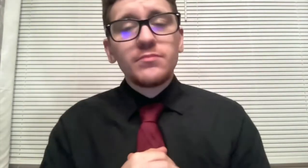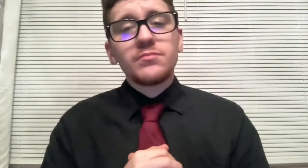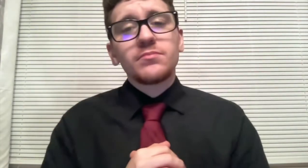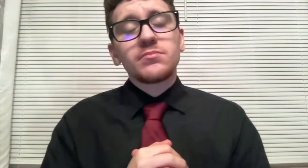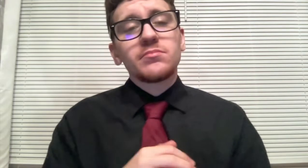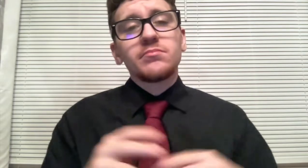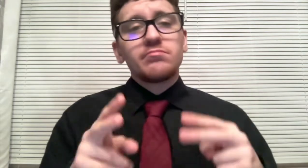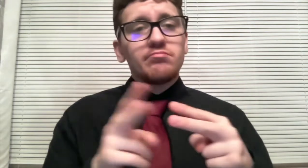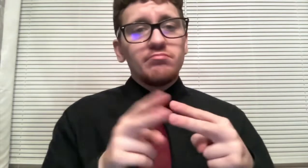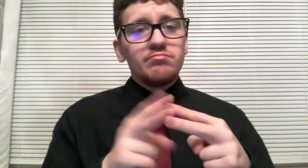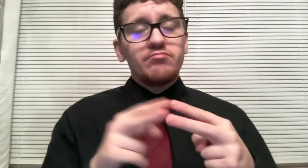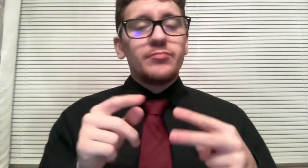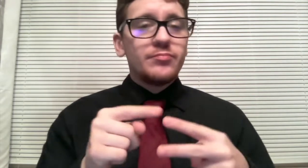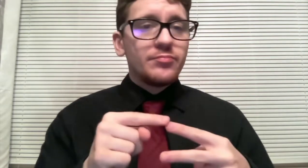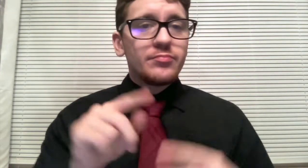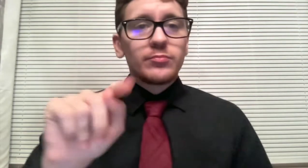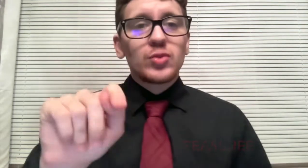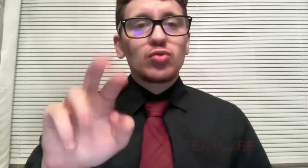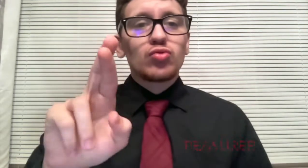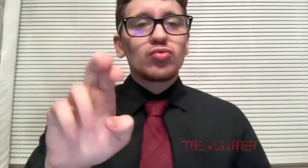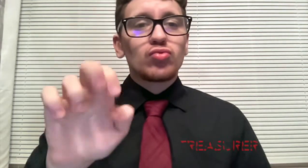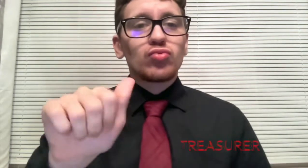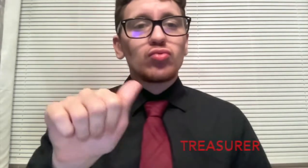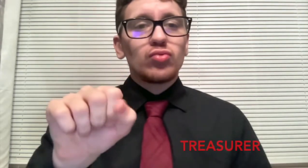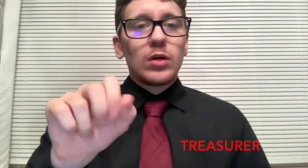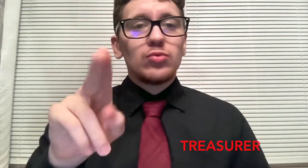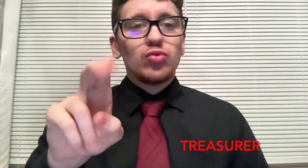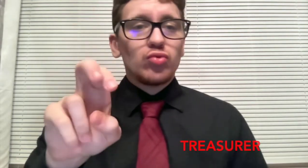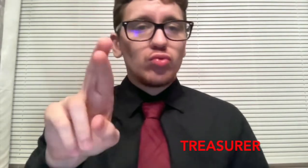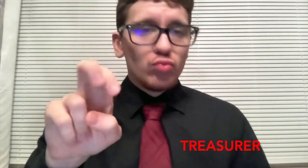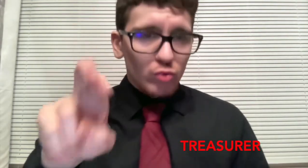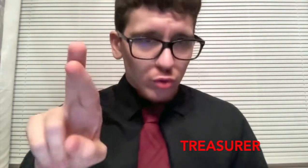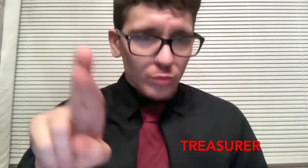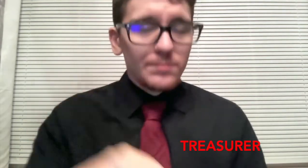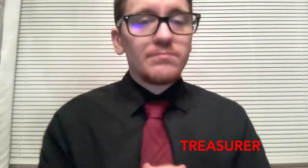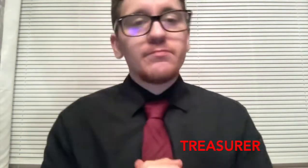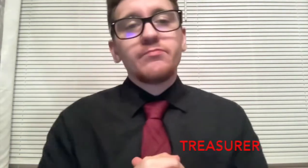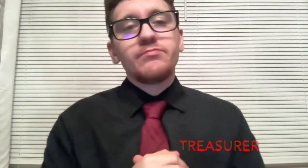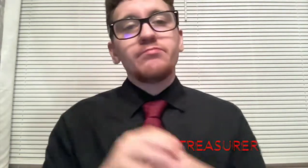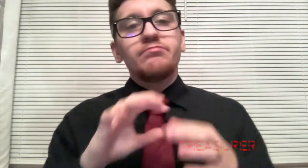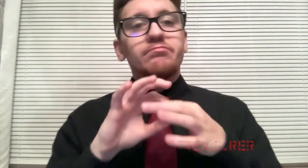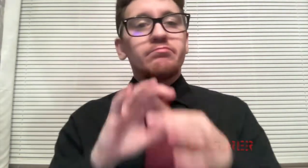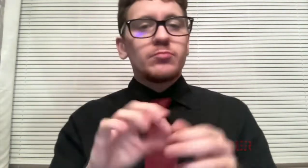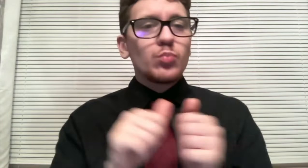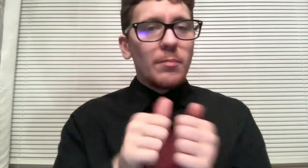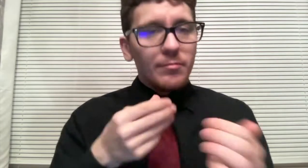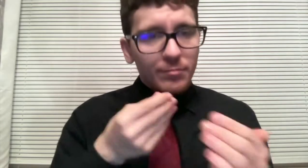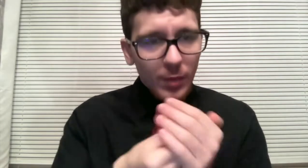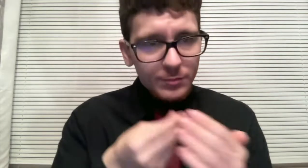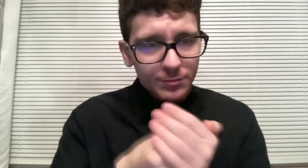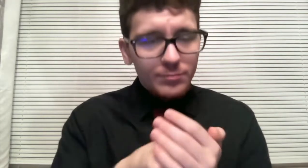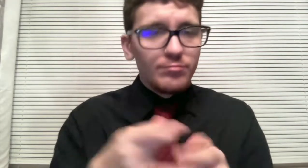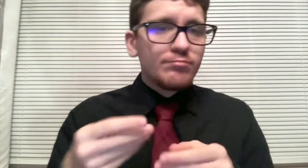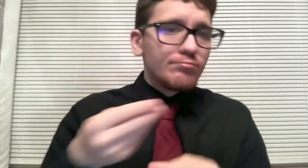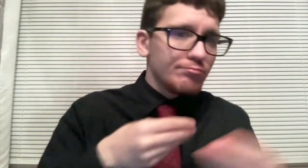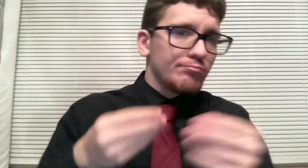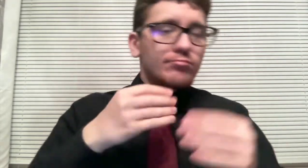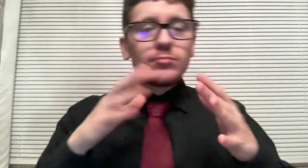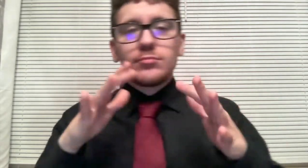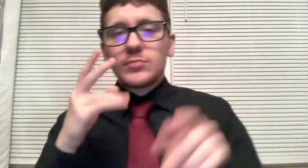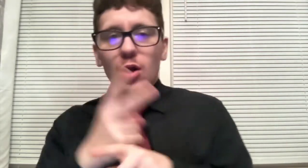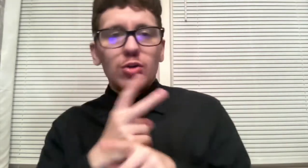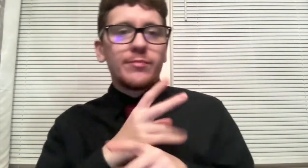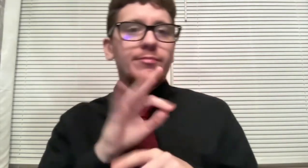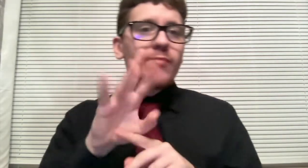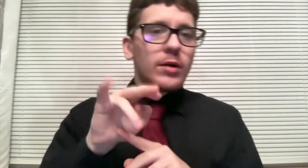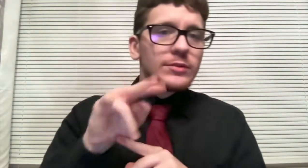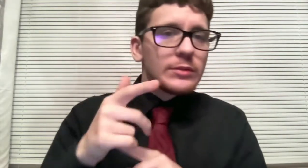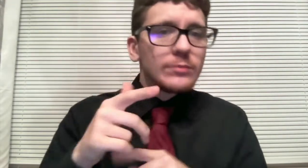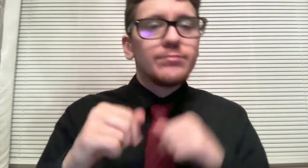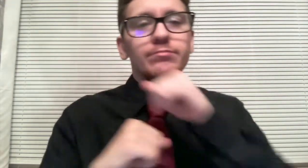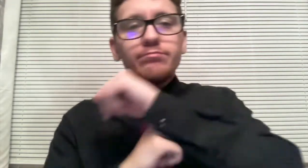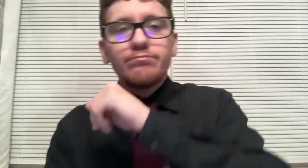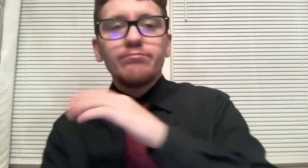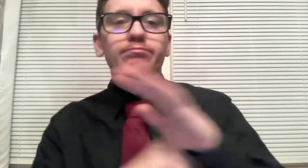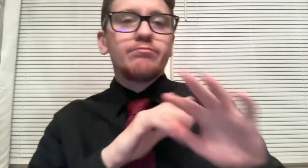The first one is the treasurer's position to manage our finances, including monitoring, budgeting, and fundraising.